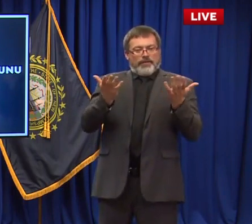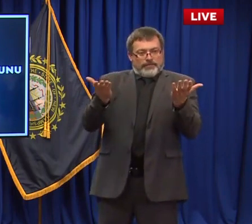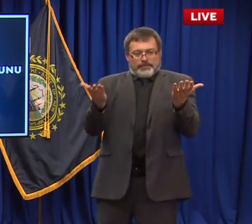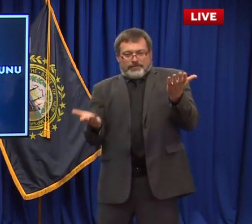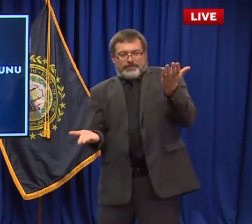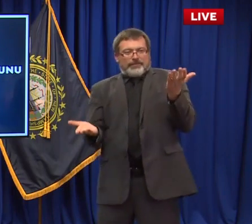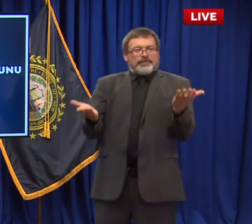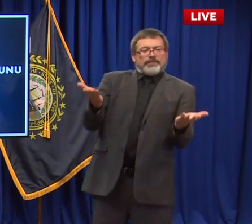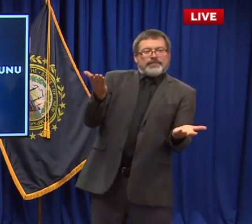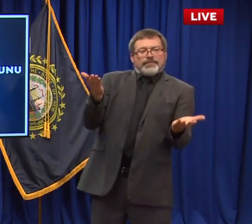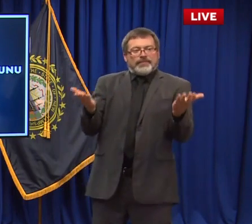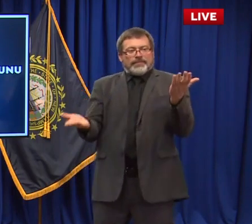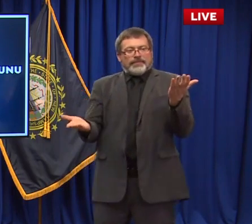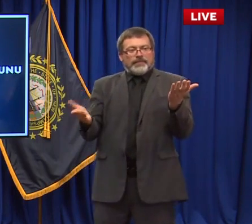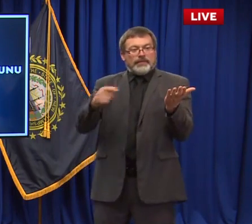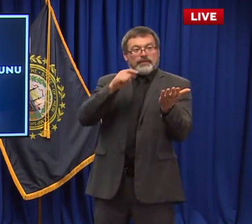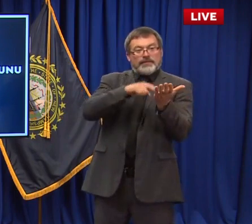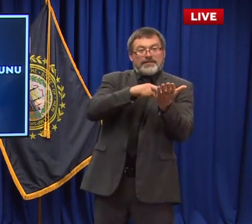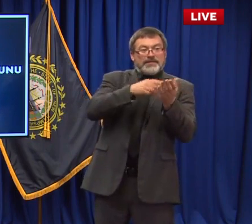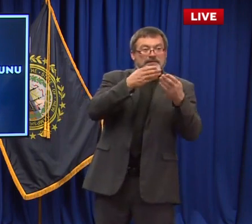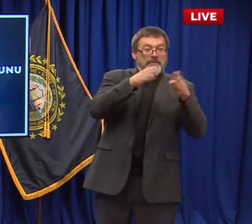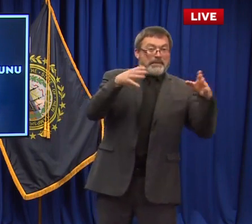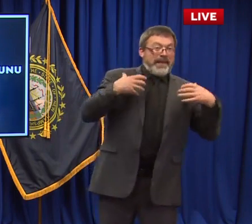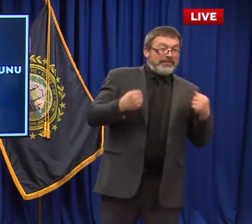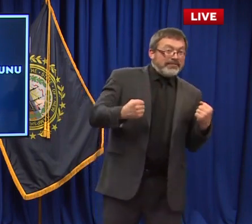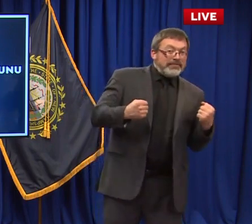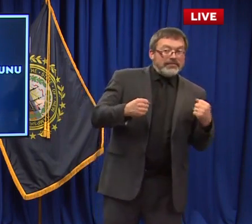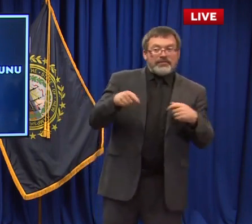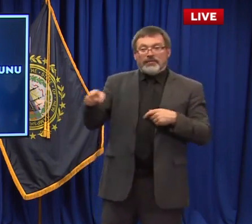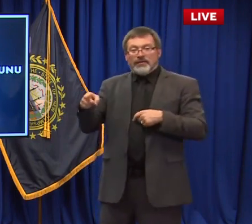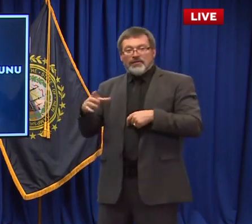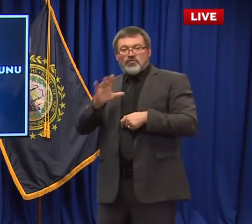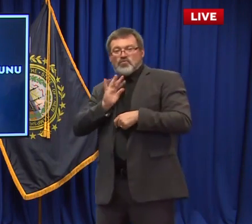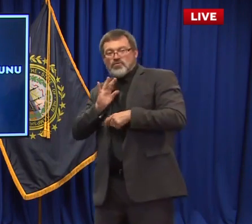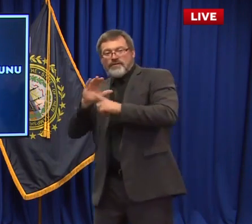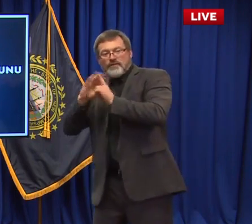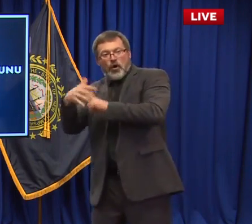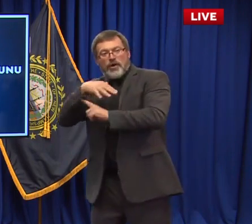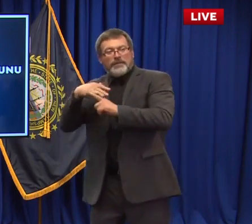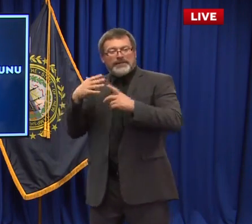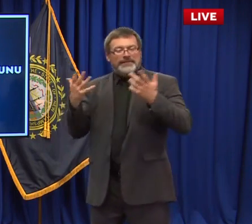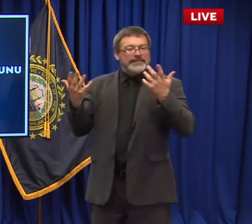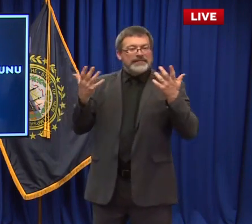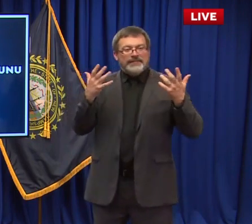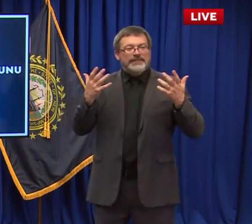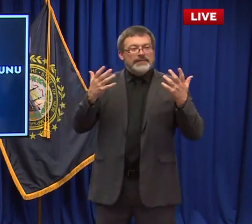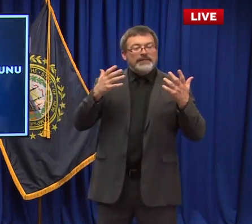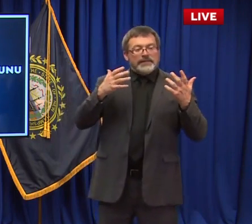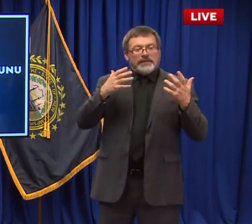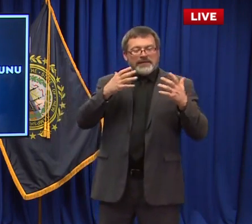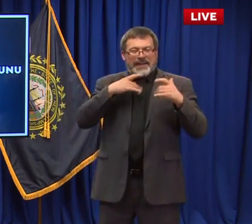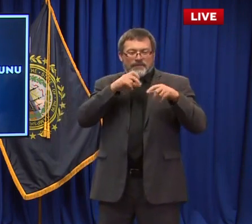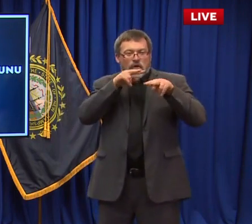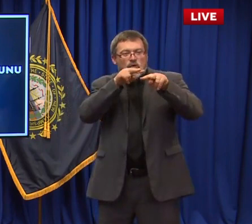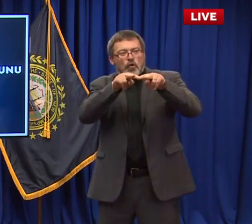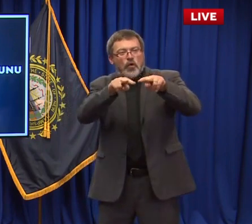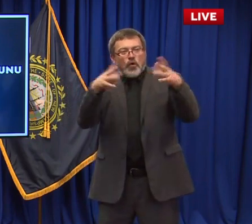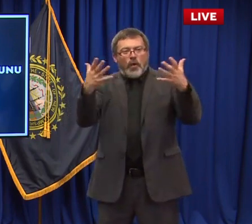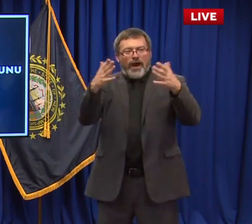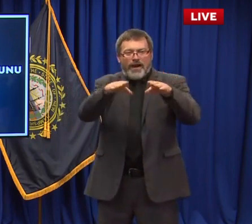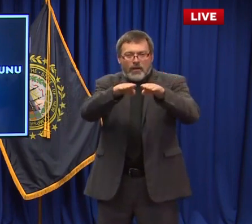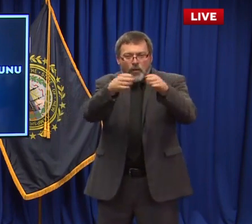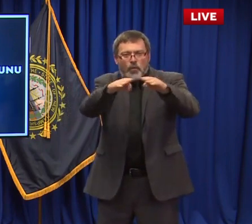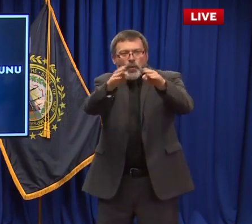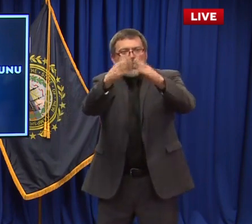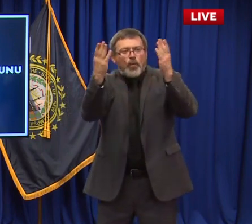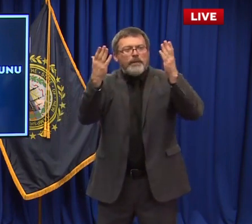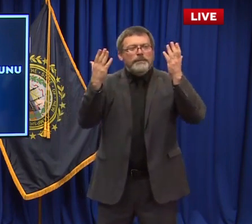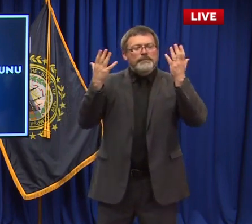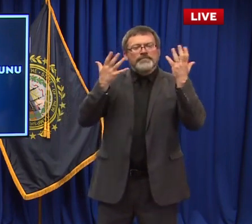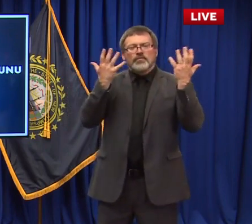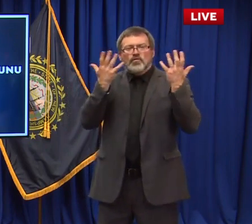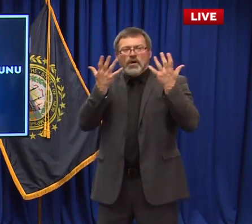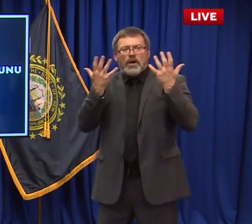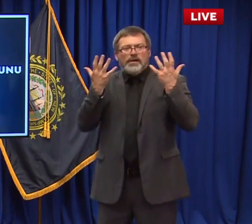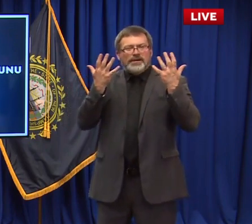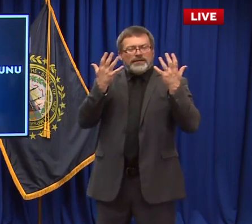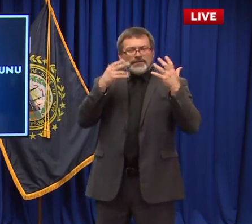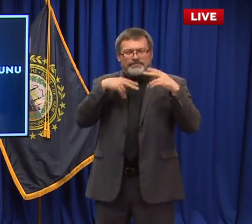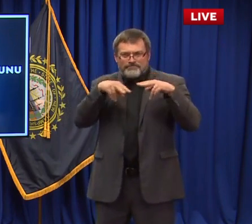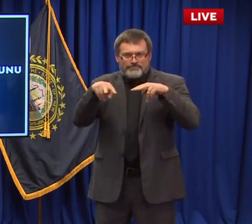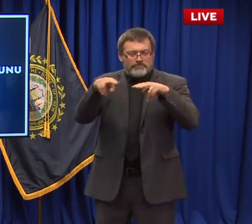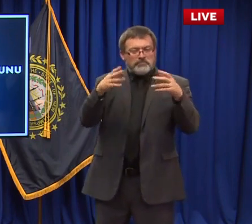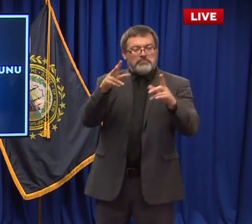I AM CAUTIOUS TO MAKE ANY MORE ADJUSTMENTS TO KEEP FLEXING THINGS OPEN, WHETHER IT IS USING SOMETHING LIKE A REASONABLE BAG OR CREATING OR FLEXING BUSINESSES OPEN MORE AND MORE